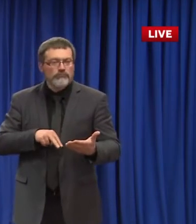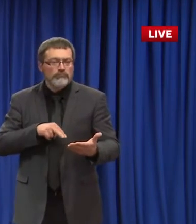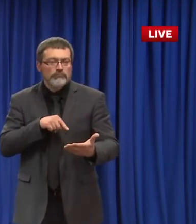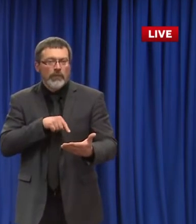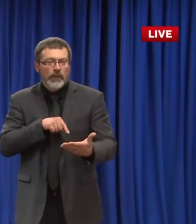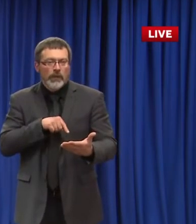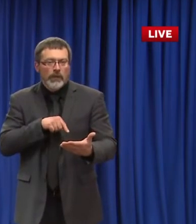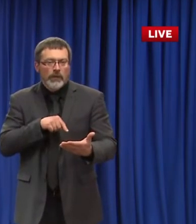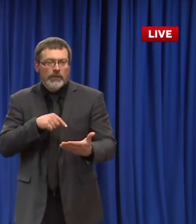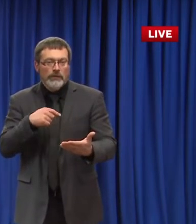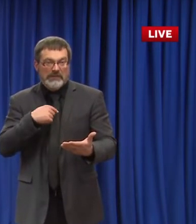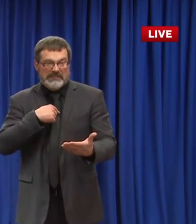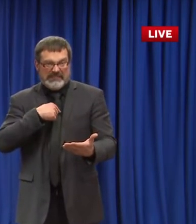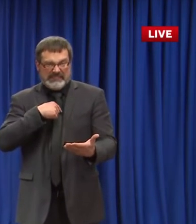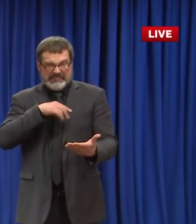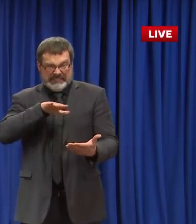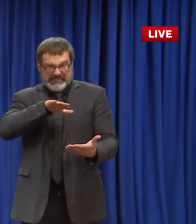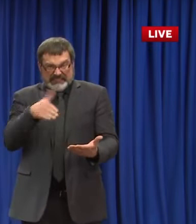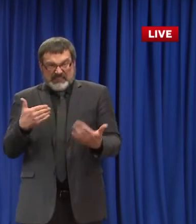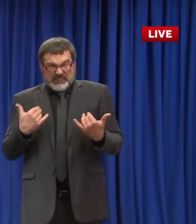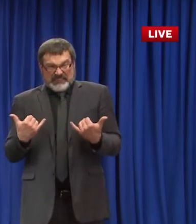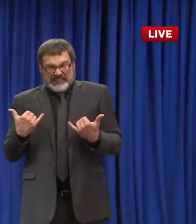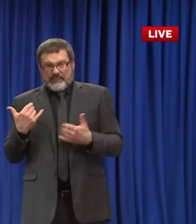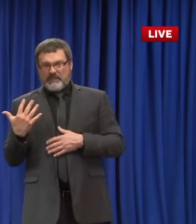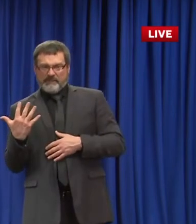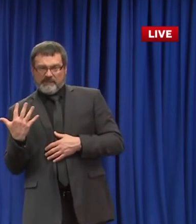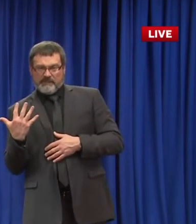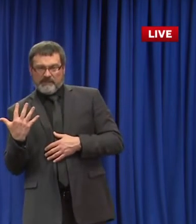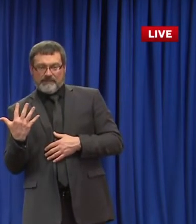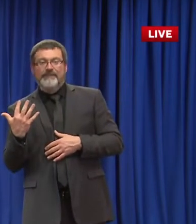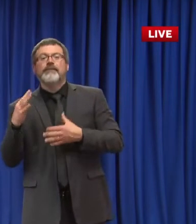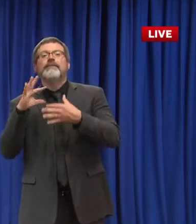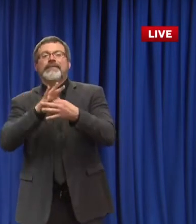THANK YOU FOR THE NEW DEATHS ANNOUNCED TODAY.